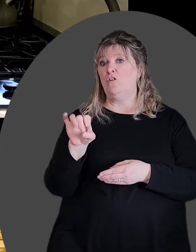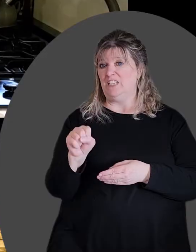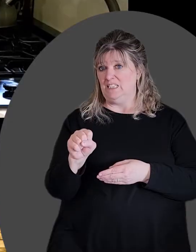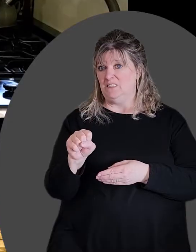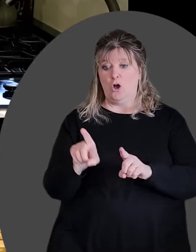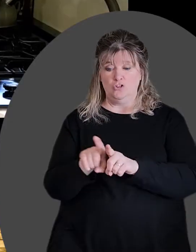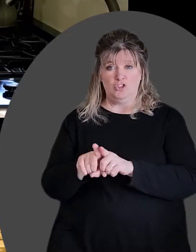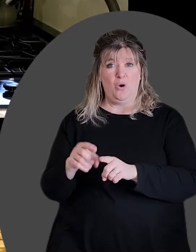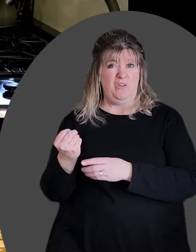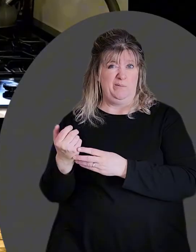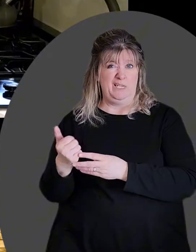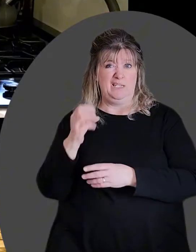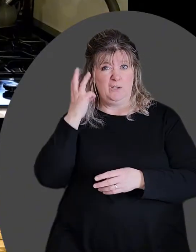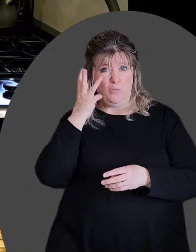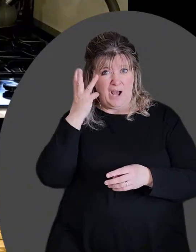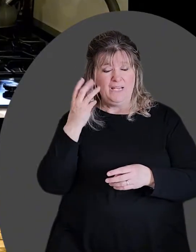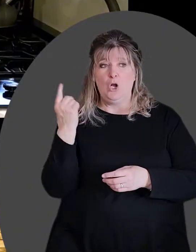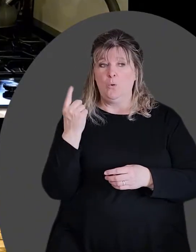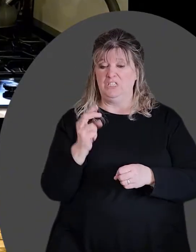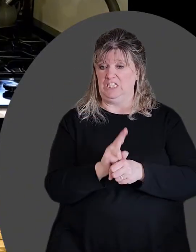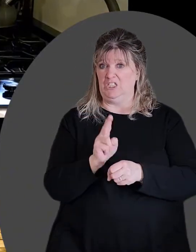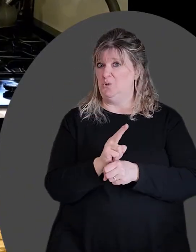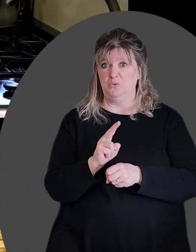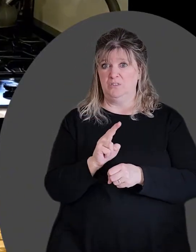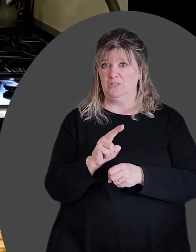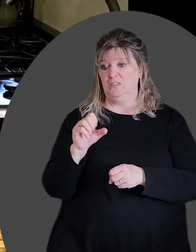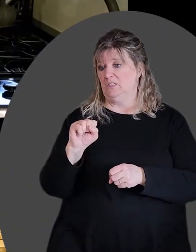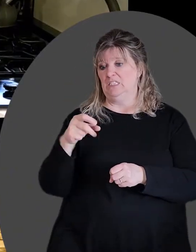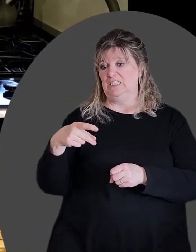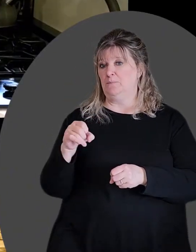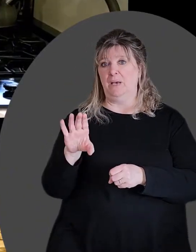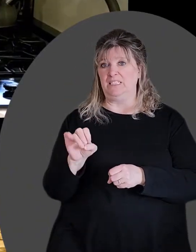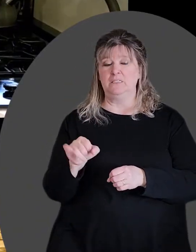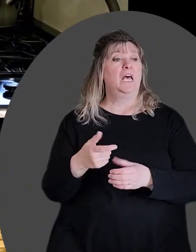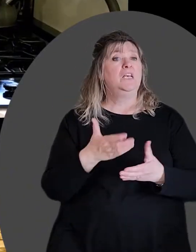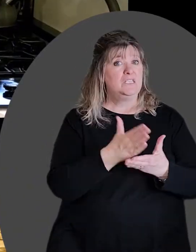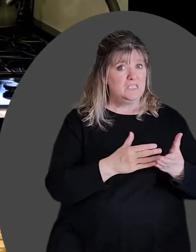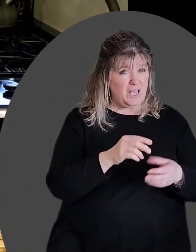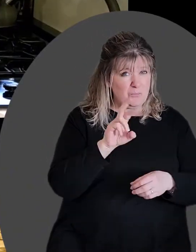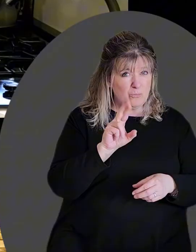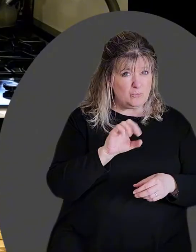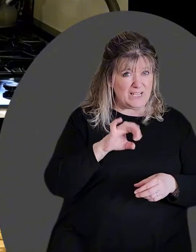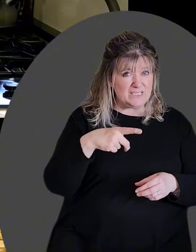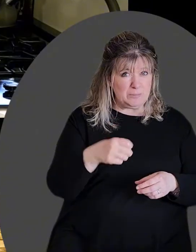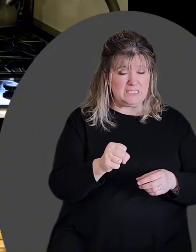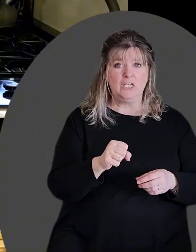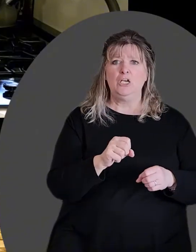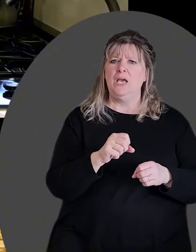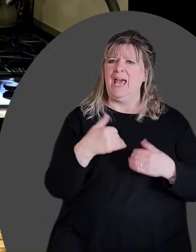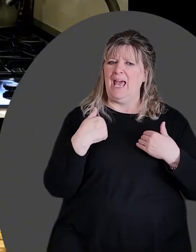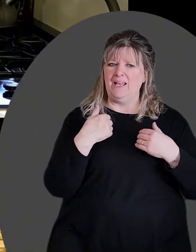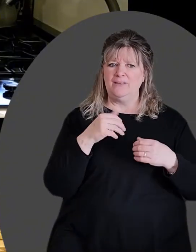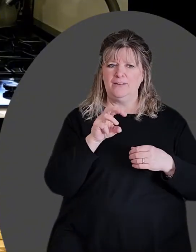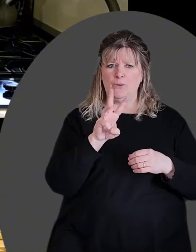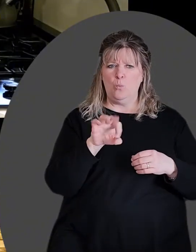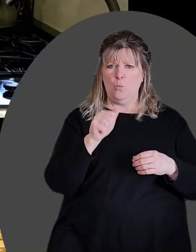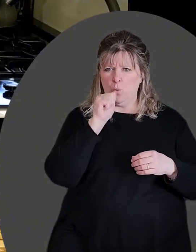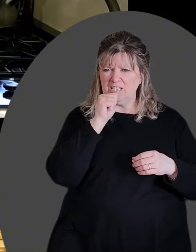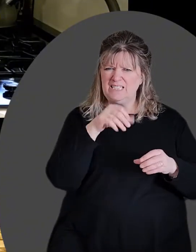and just used the spices and some recipes put the walnuts in more of a pickle